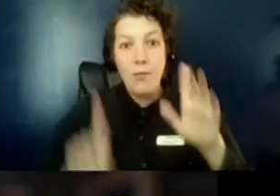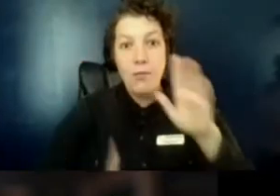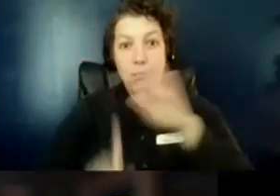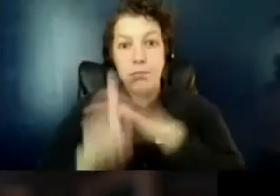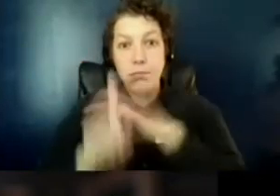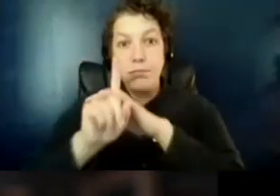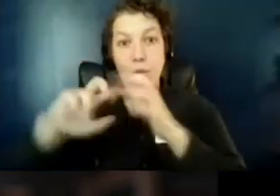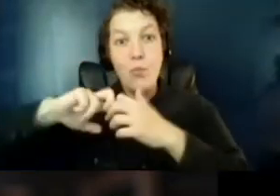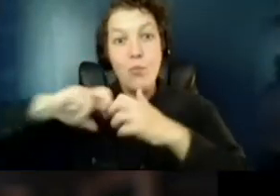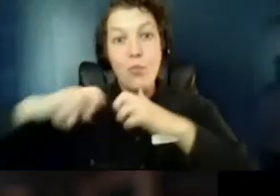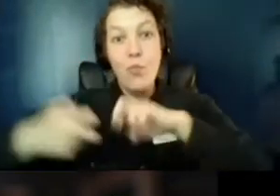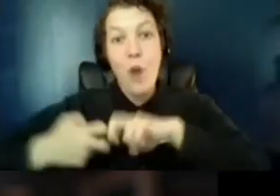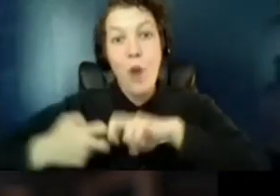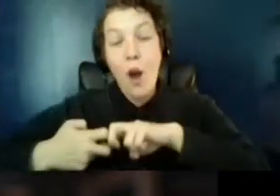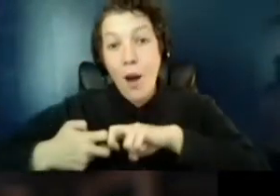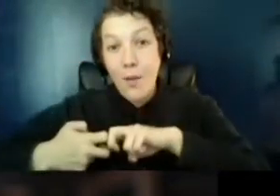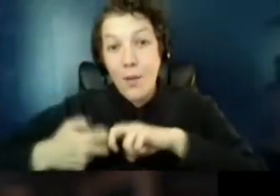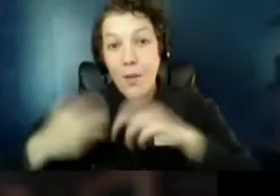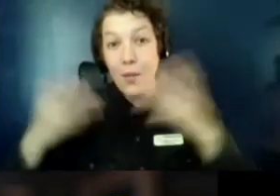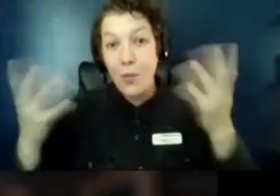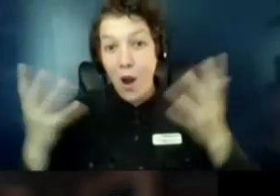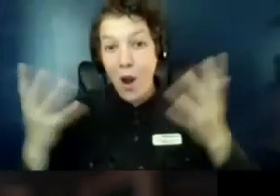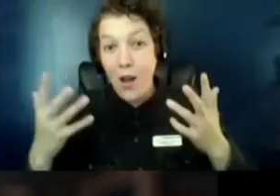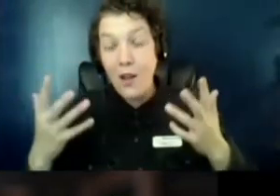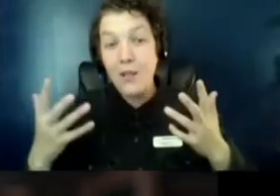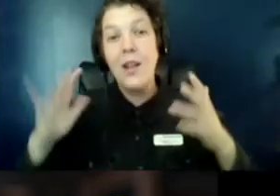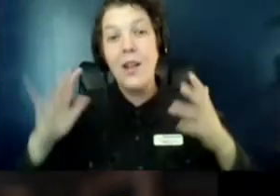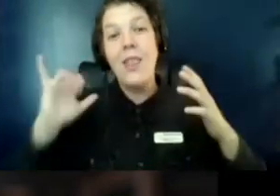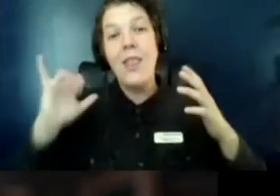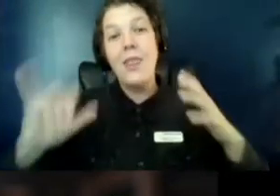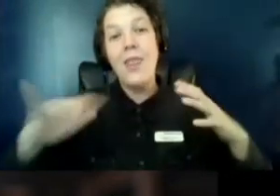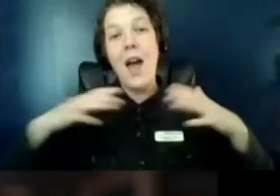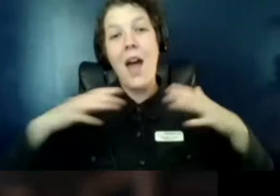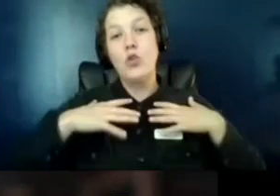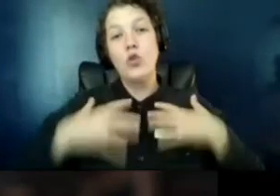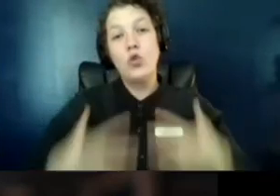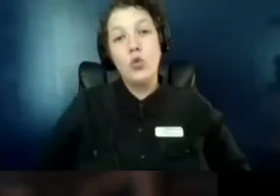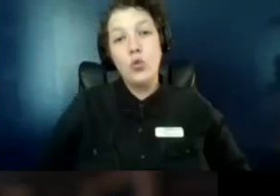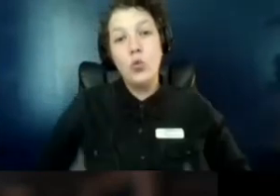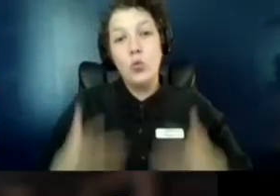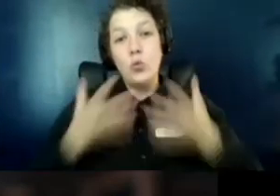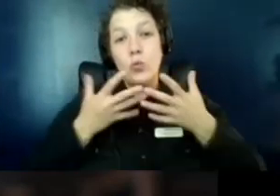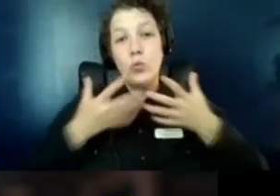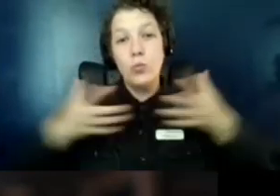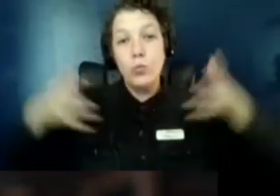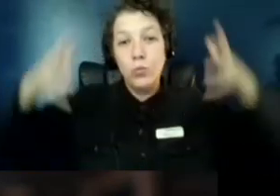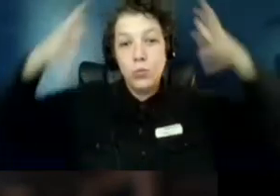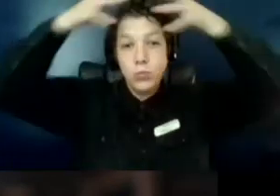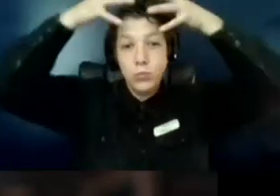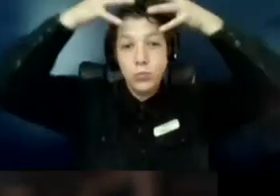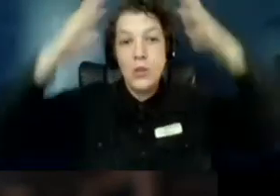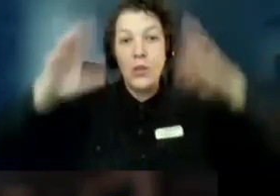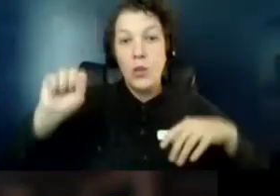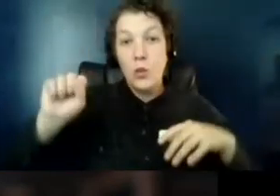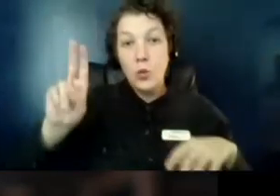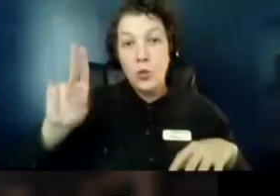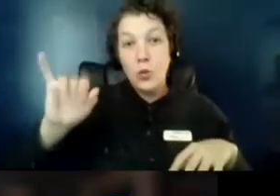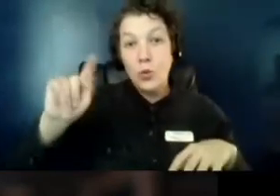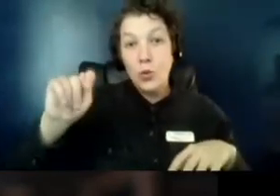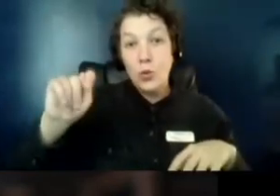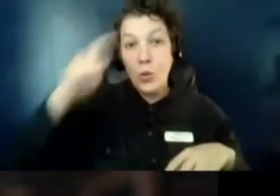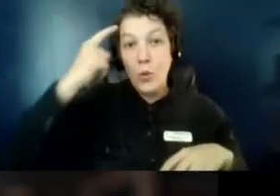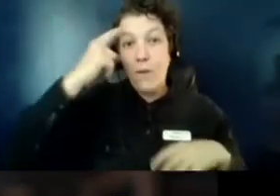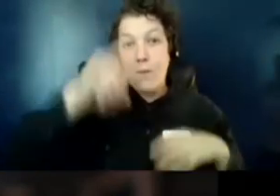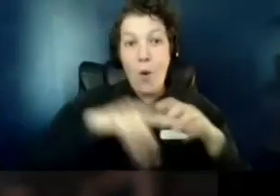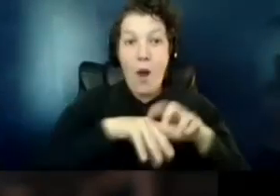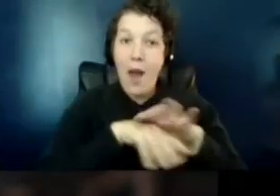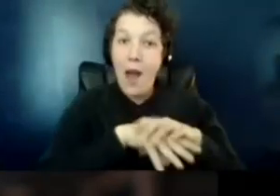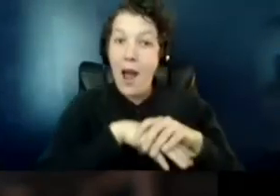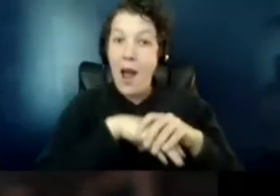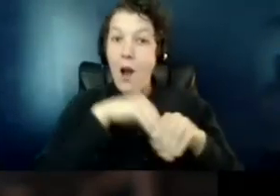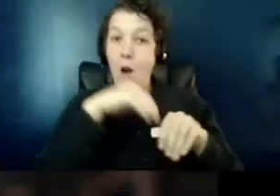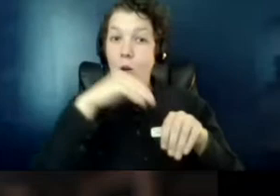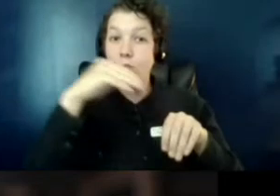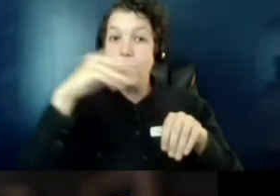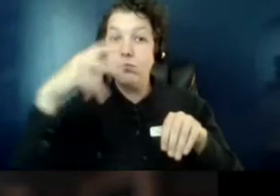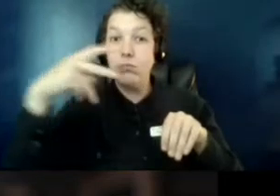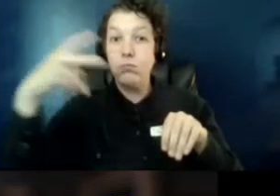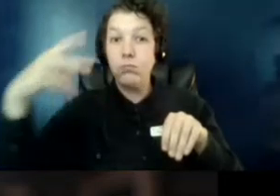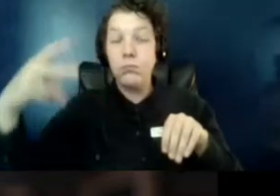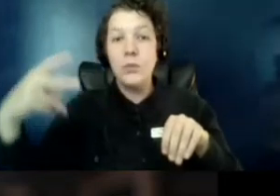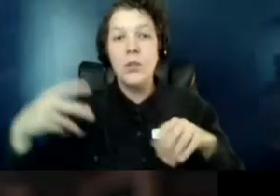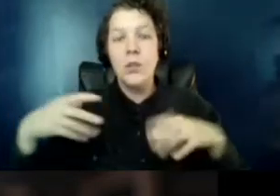the suits that ‑‑ the space suits that the astronauts use, they were not fitted for